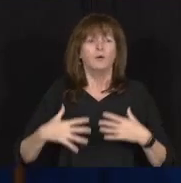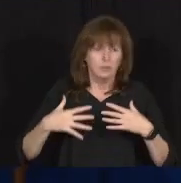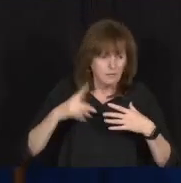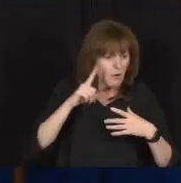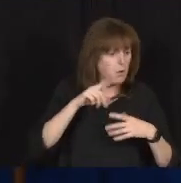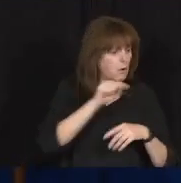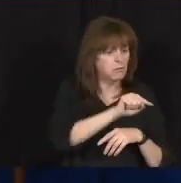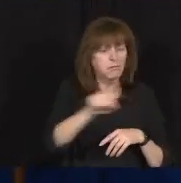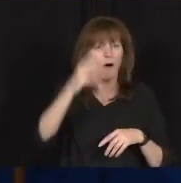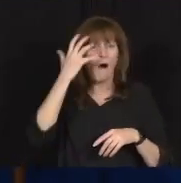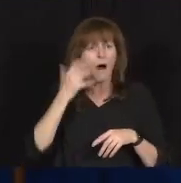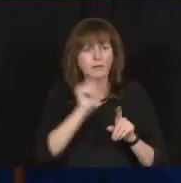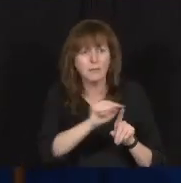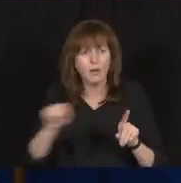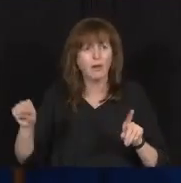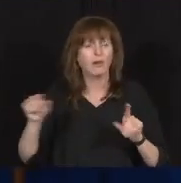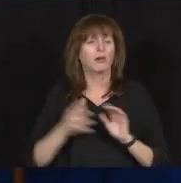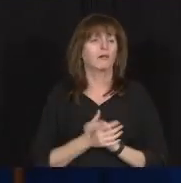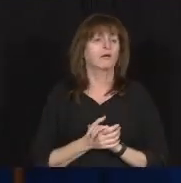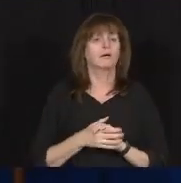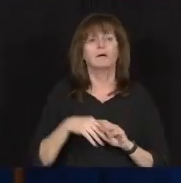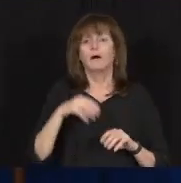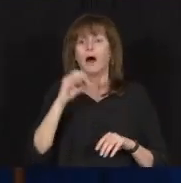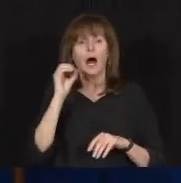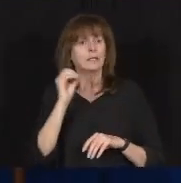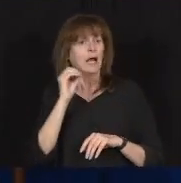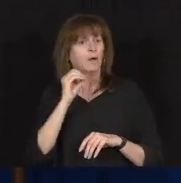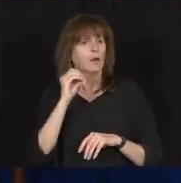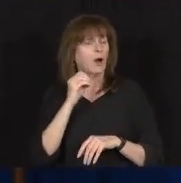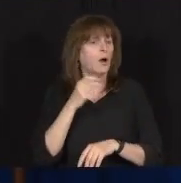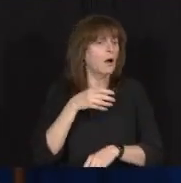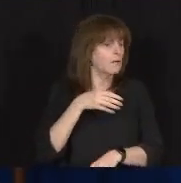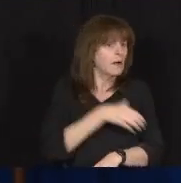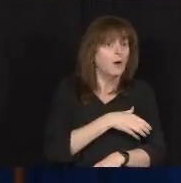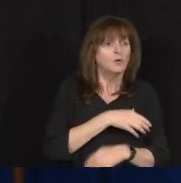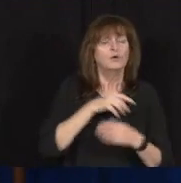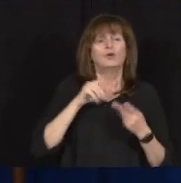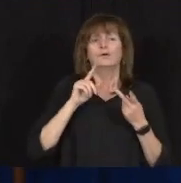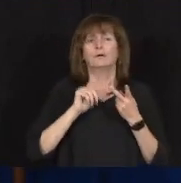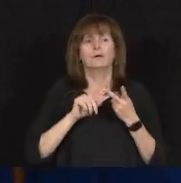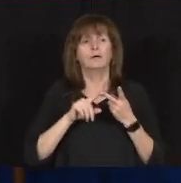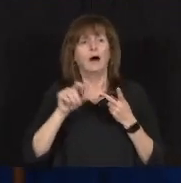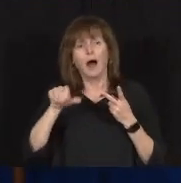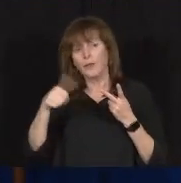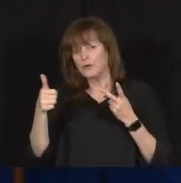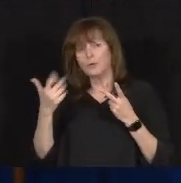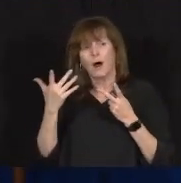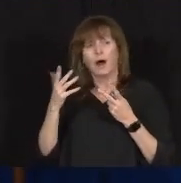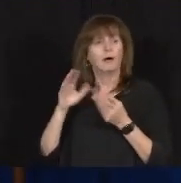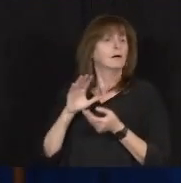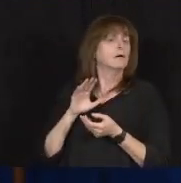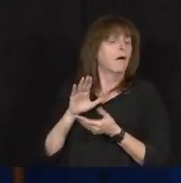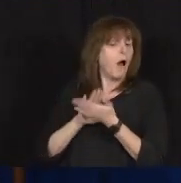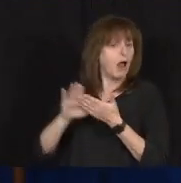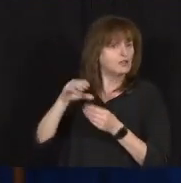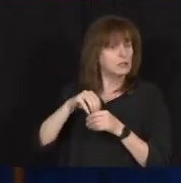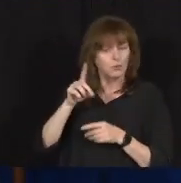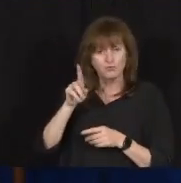sing 3D p rinters. Earlier today, I personally picked up the